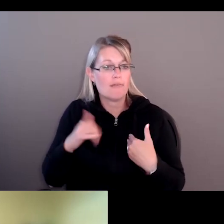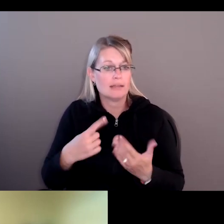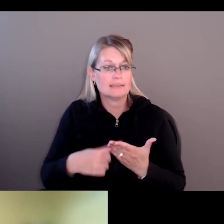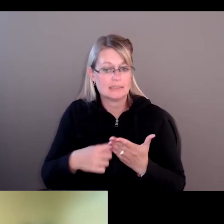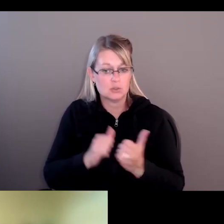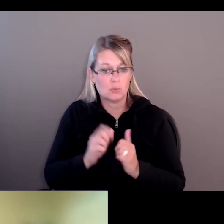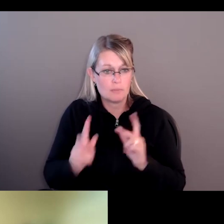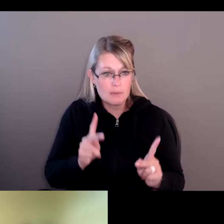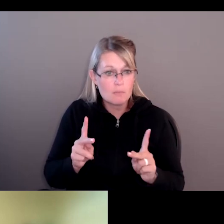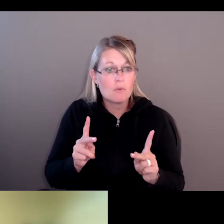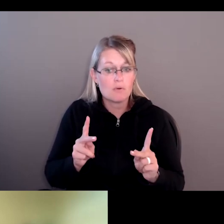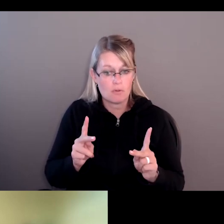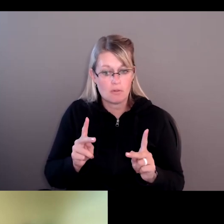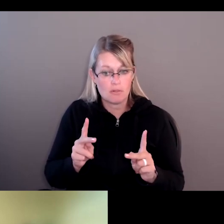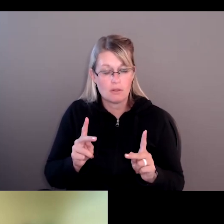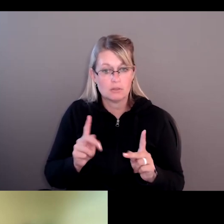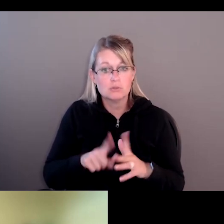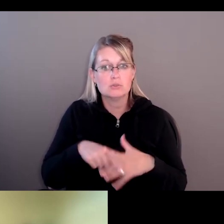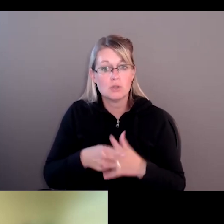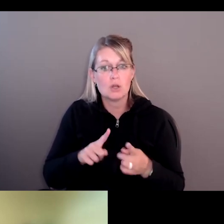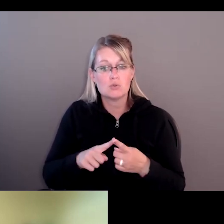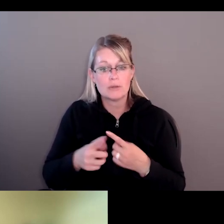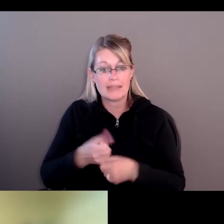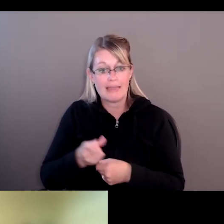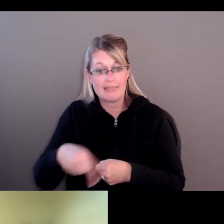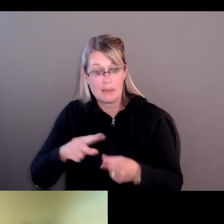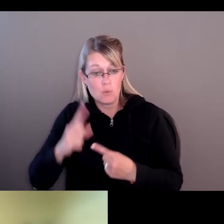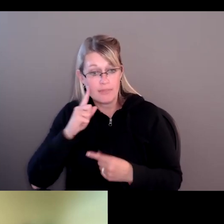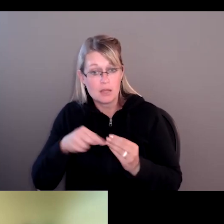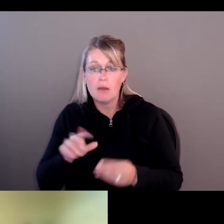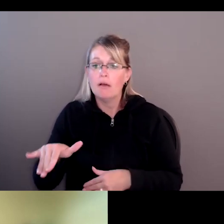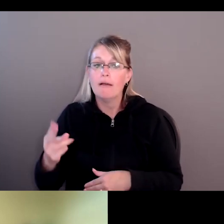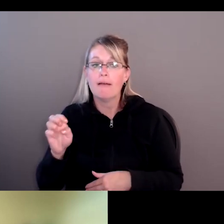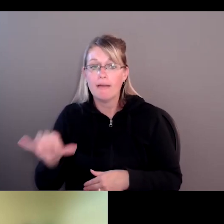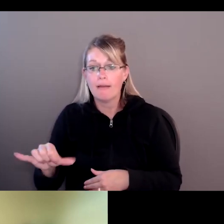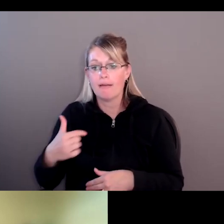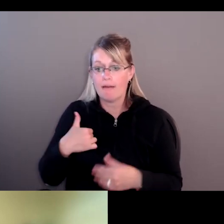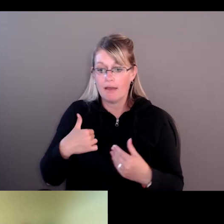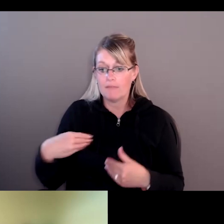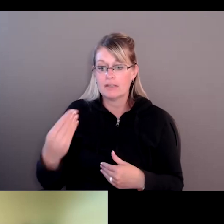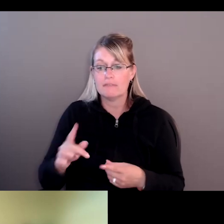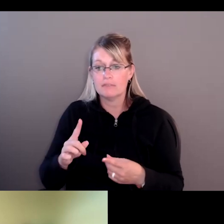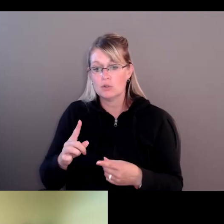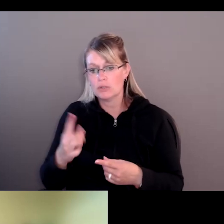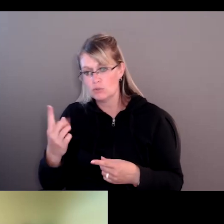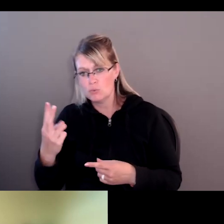In start getting them to think about, okay, I've given you a couple of examples, so what can you